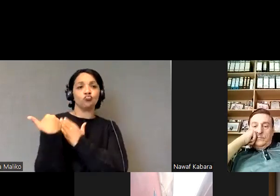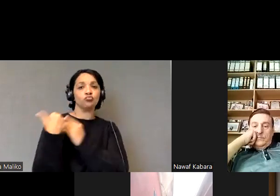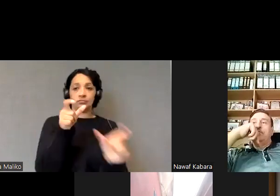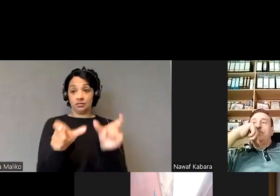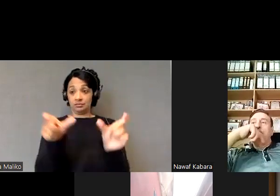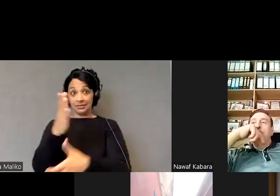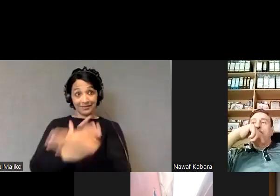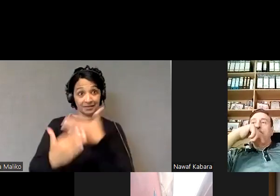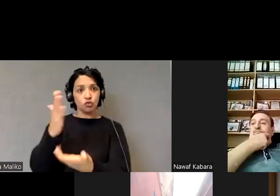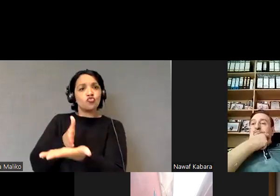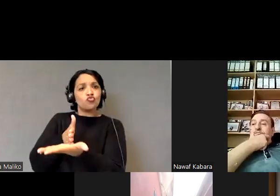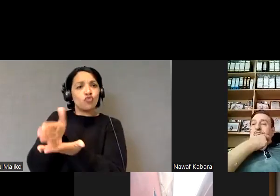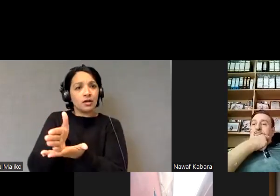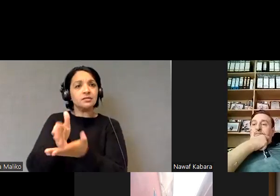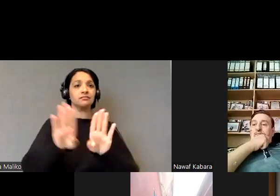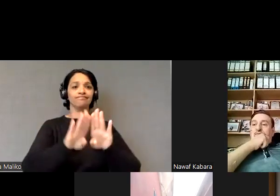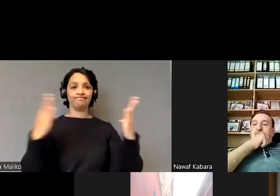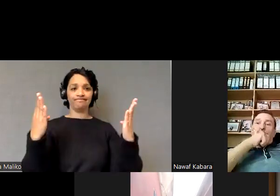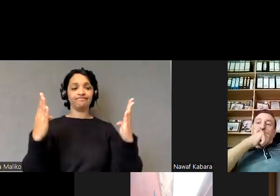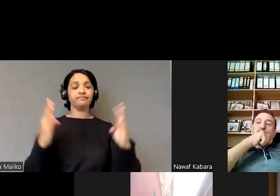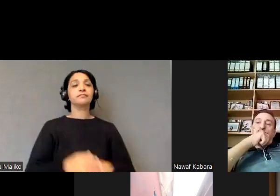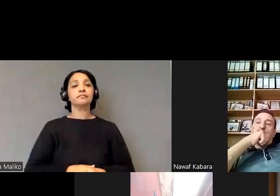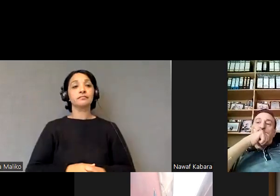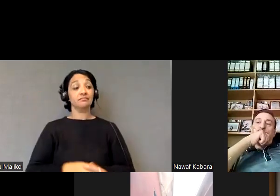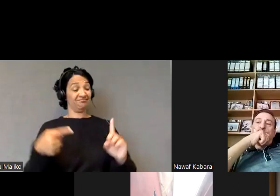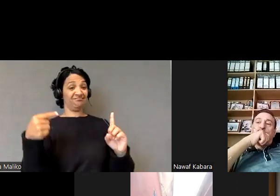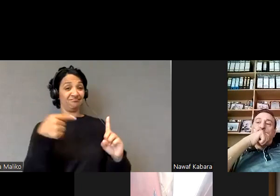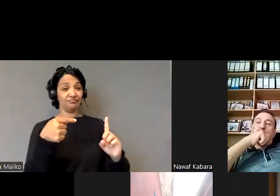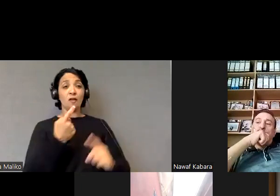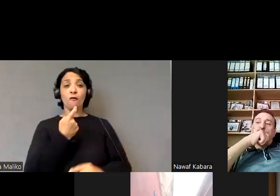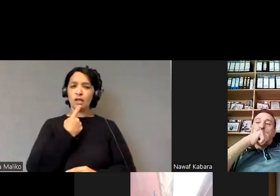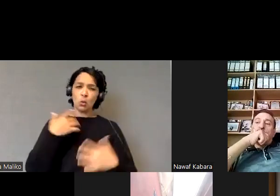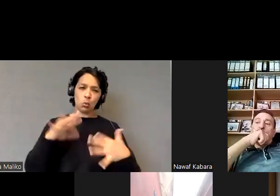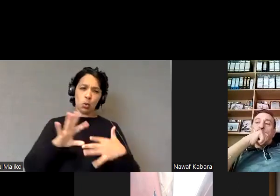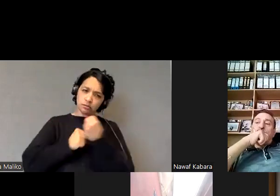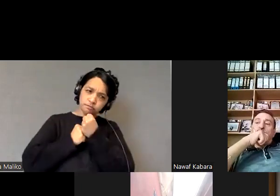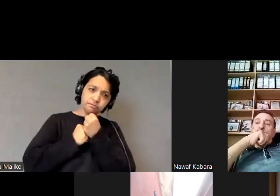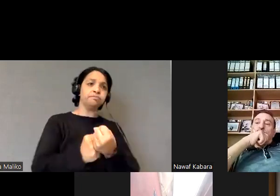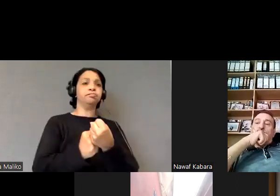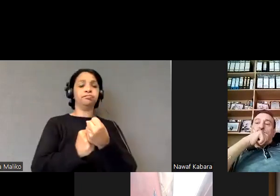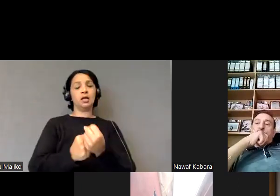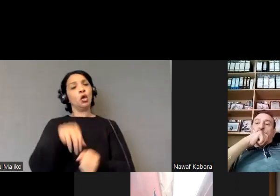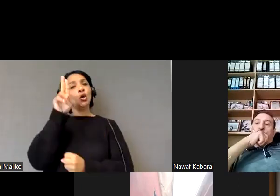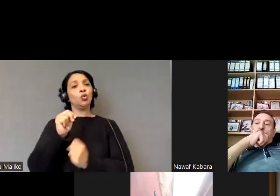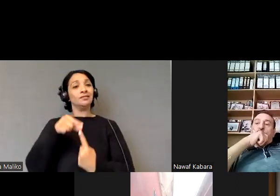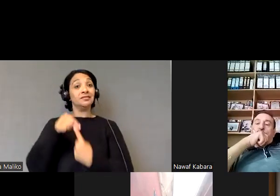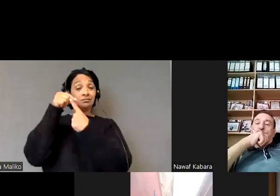opening remarks. Finland has been a true support of The Special Rapporteur for the International Disability